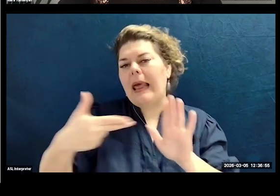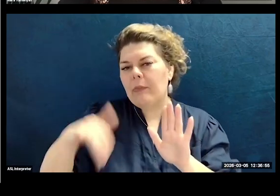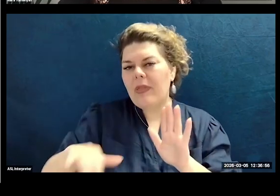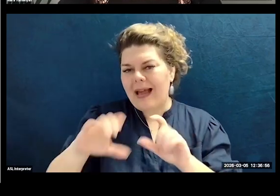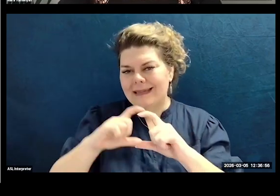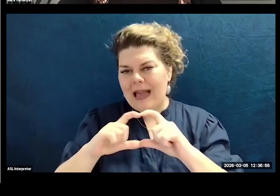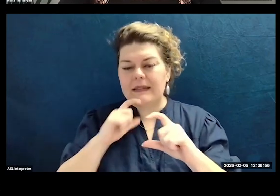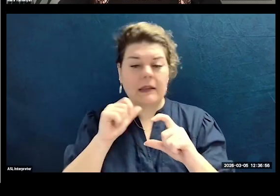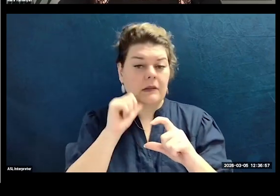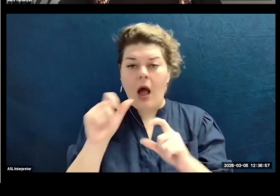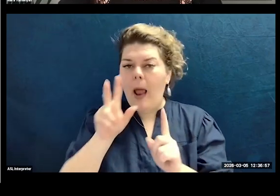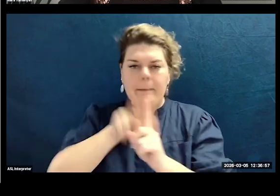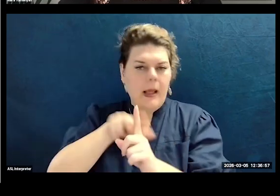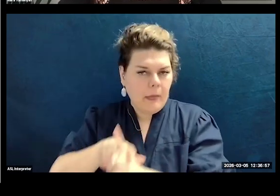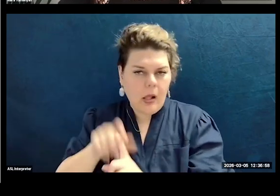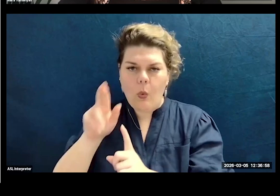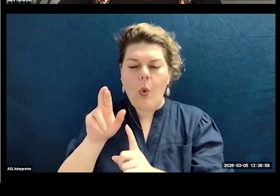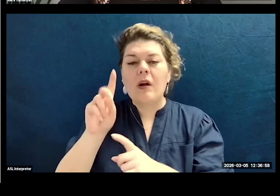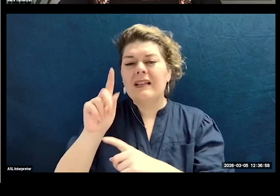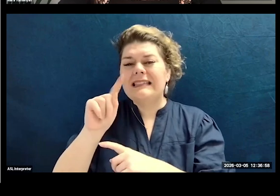like not applicable or data is missing.